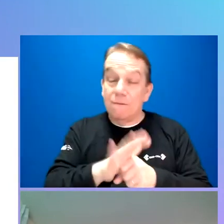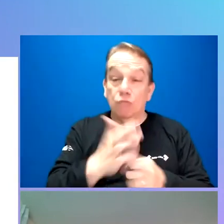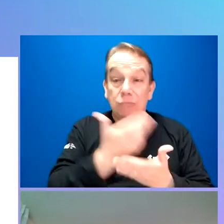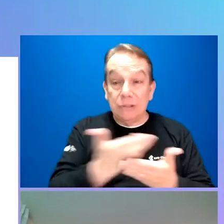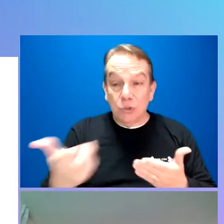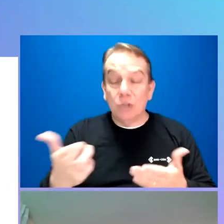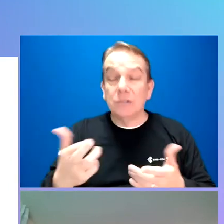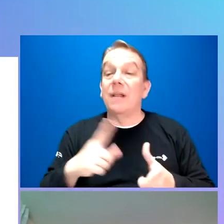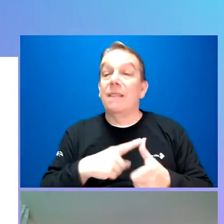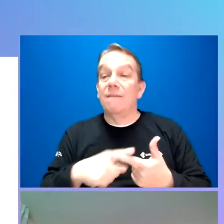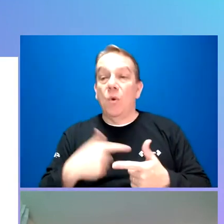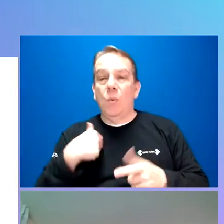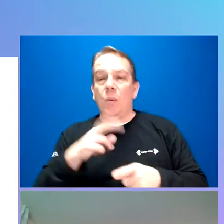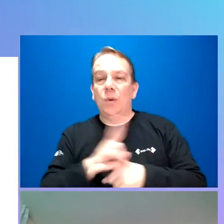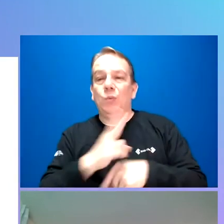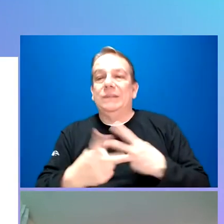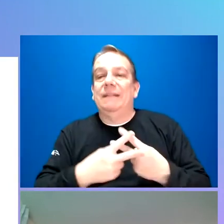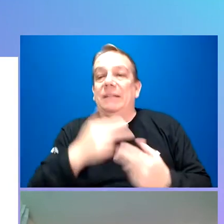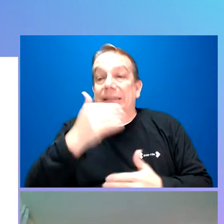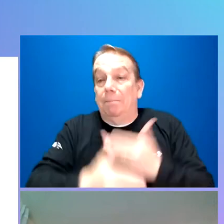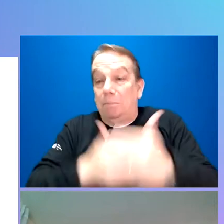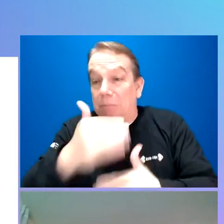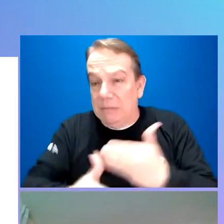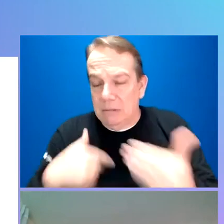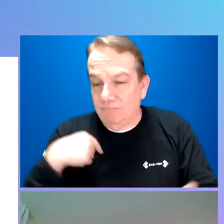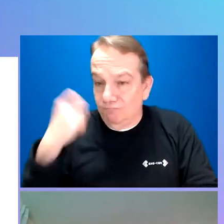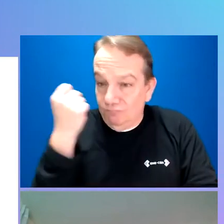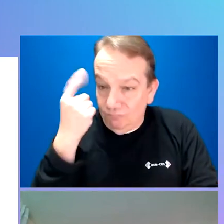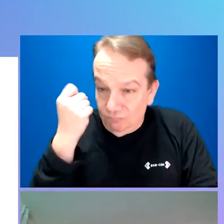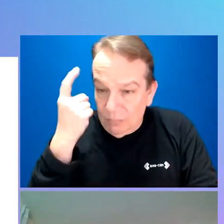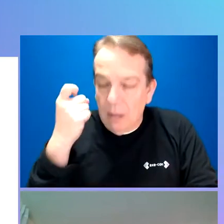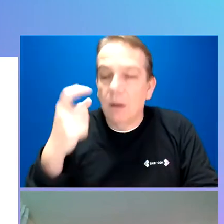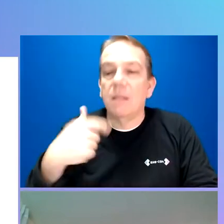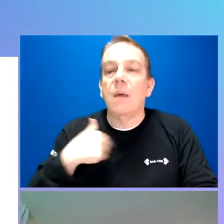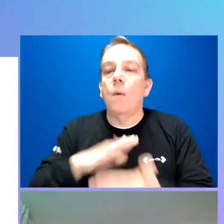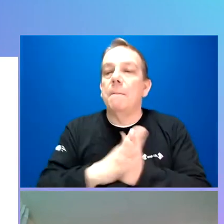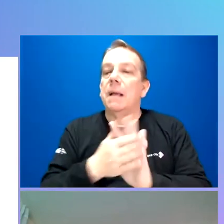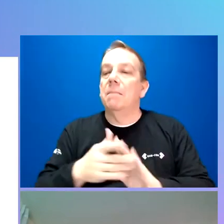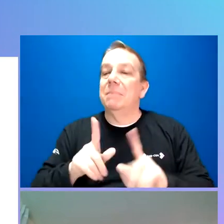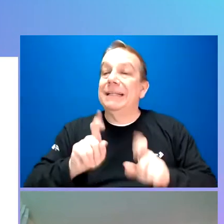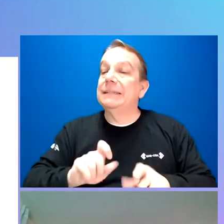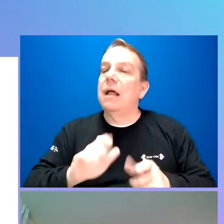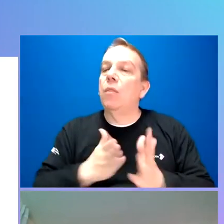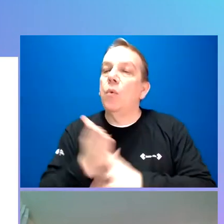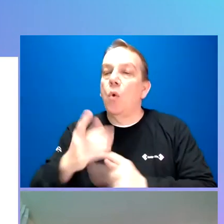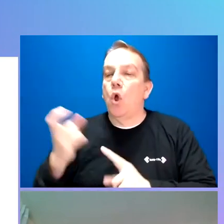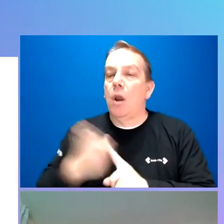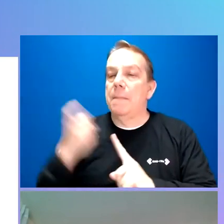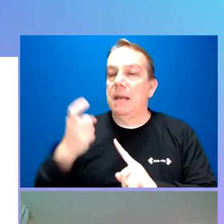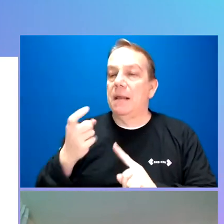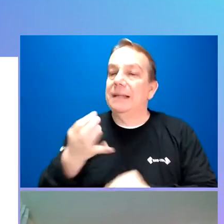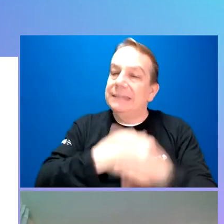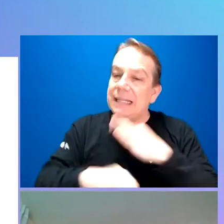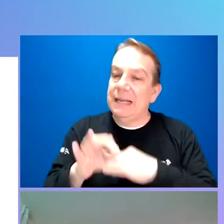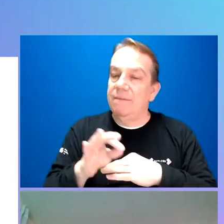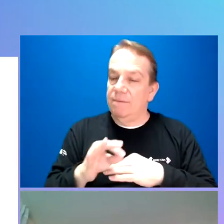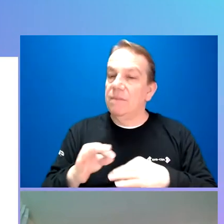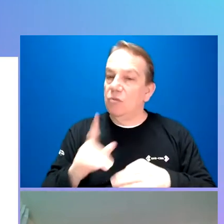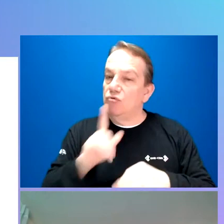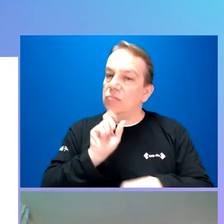to move to automated testing and, and these last two are